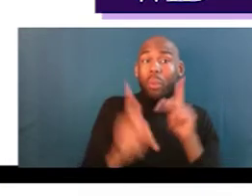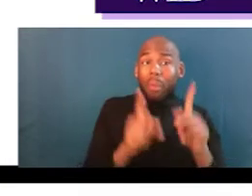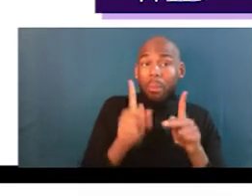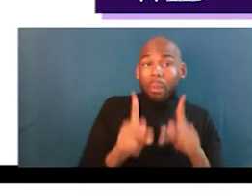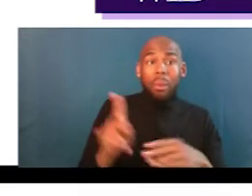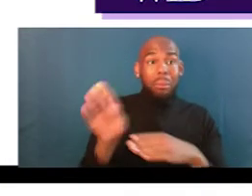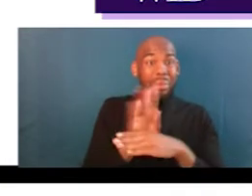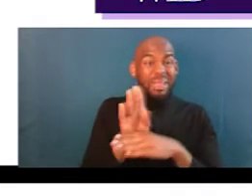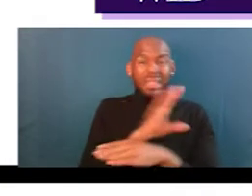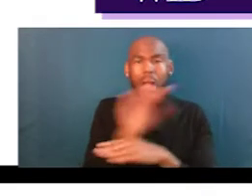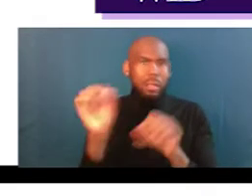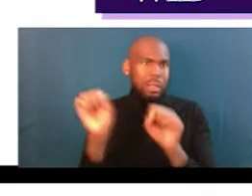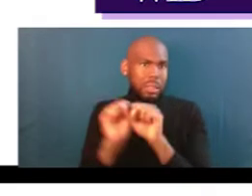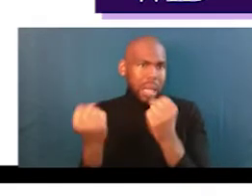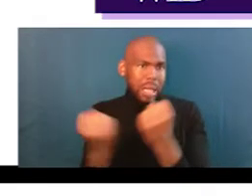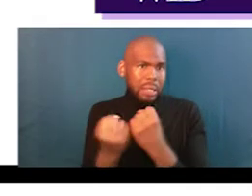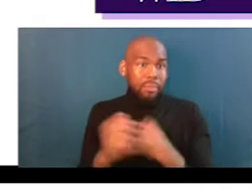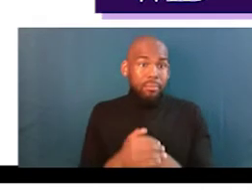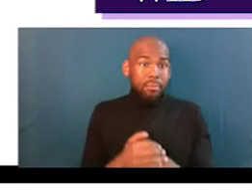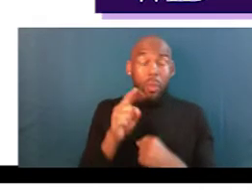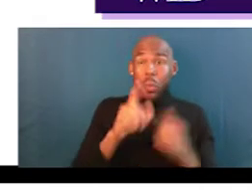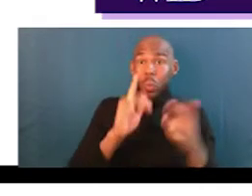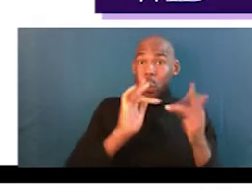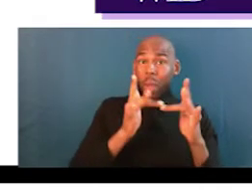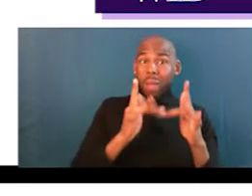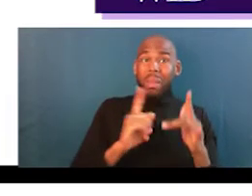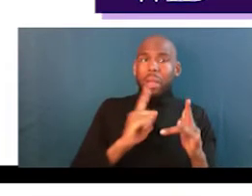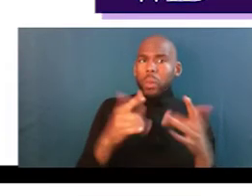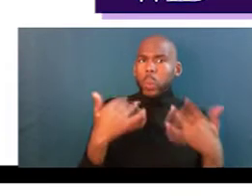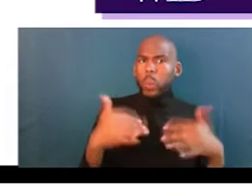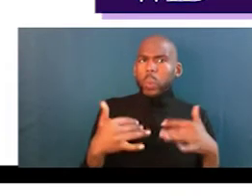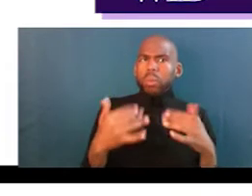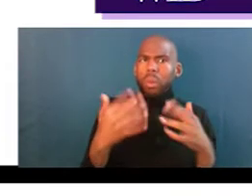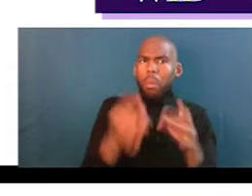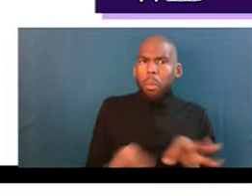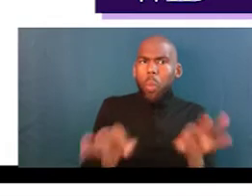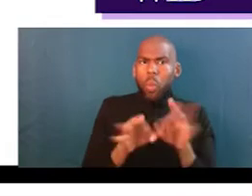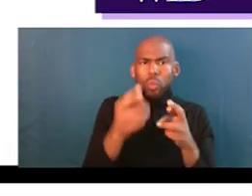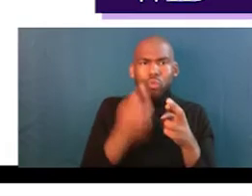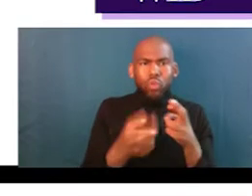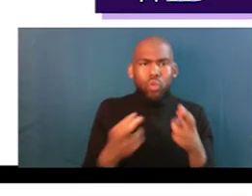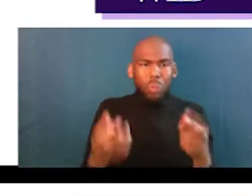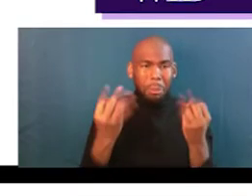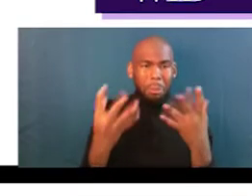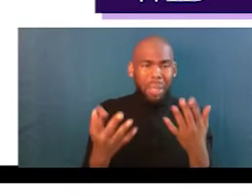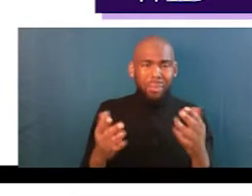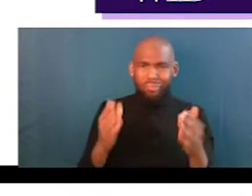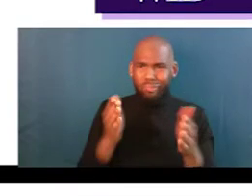businesses, and society. The web is an increasingly important resource in many aspects of life,